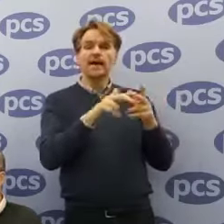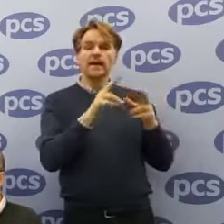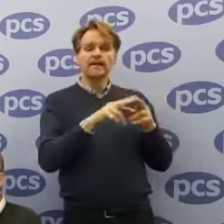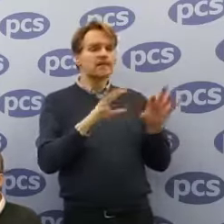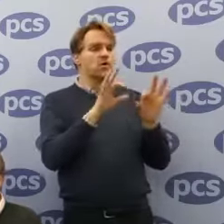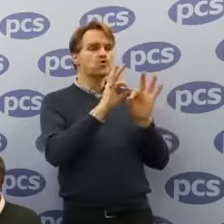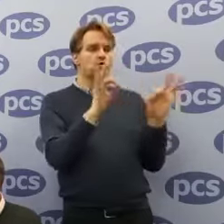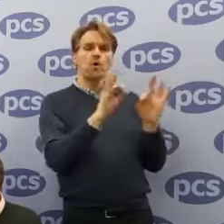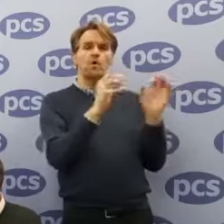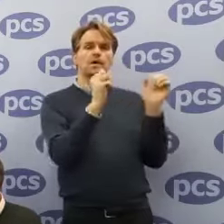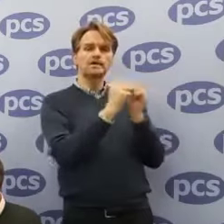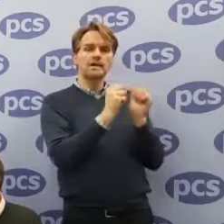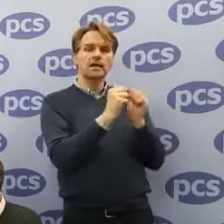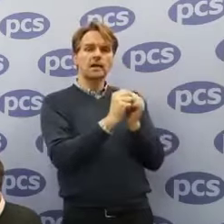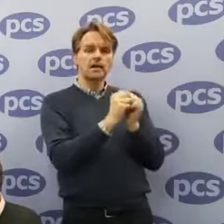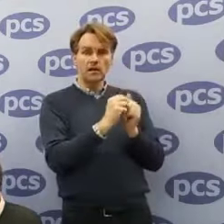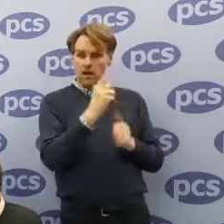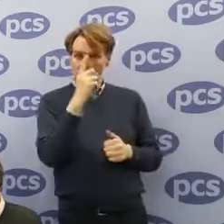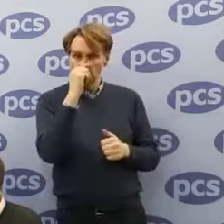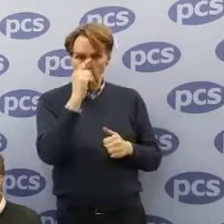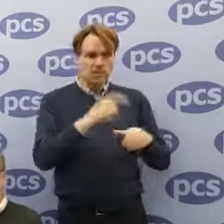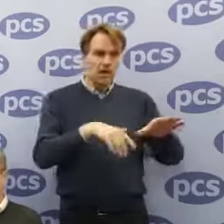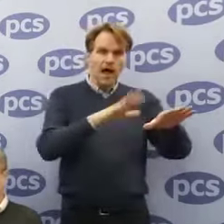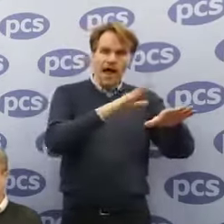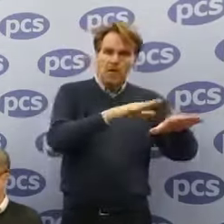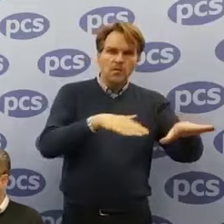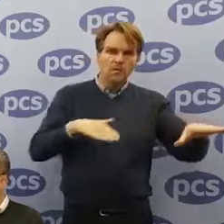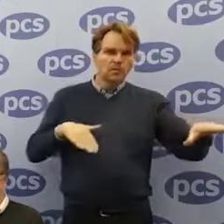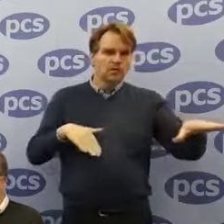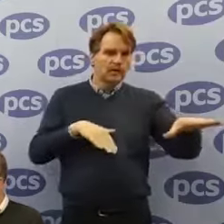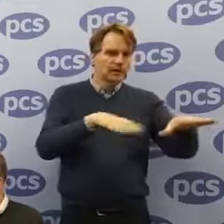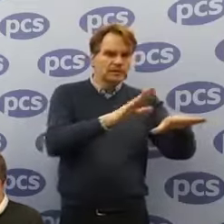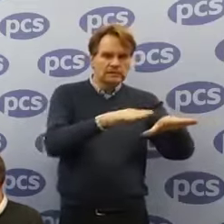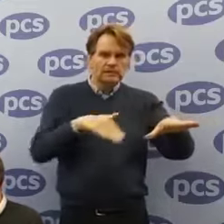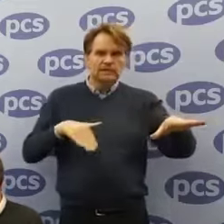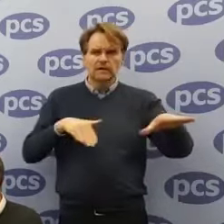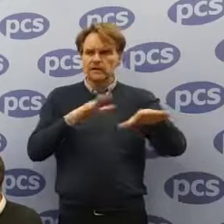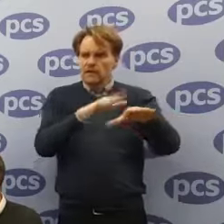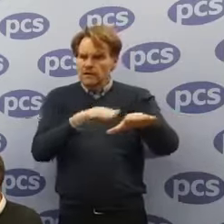to see traffic jams on our motorway networks that could be 40, 50, 60 miles